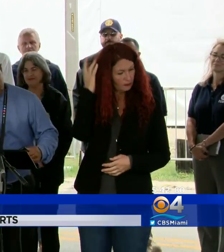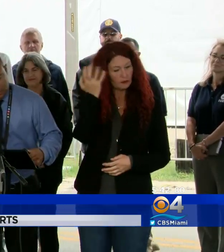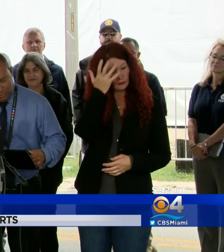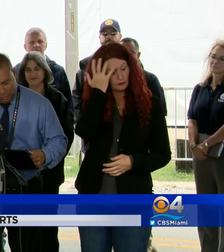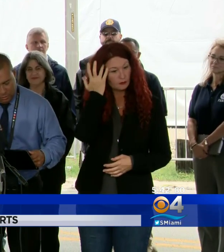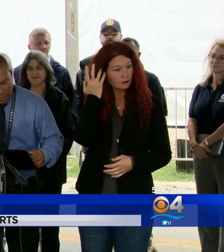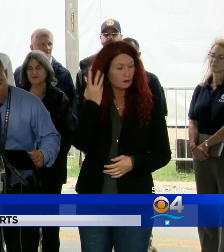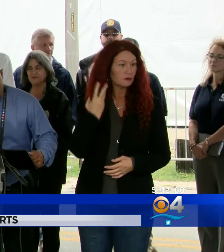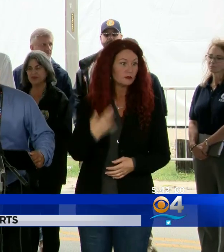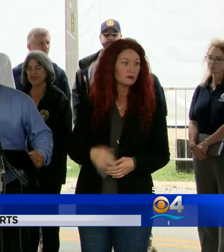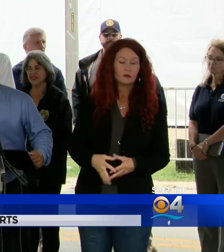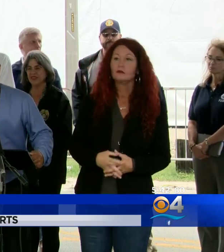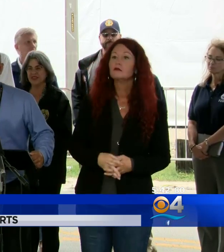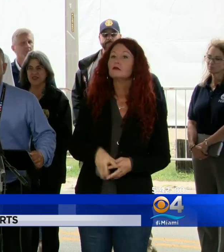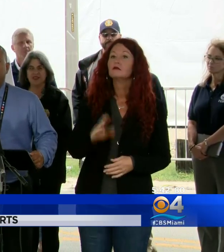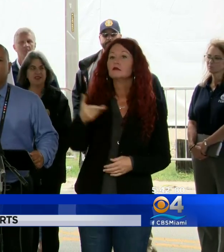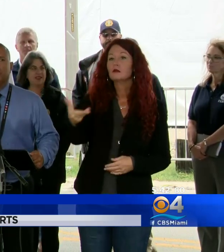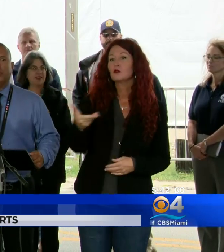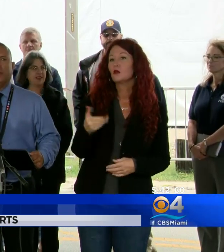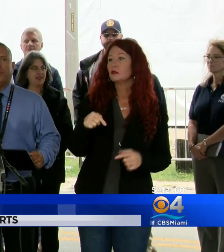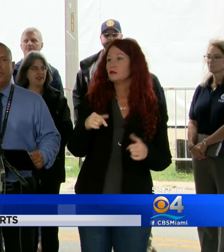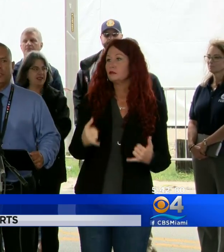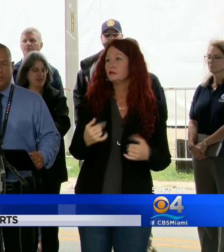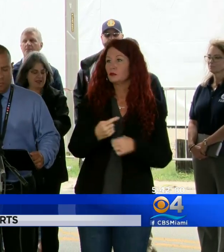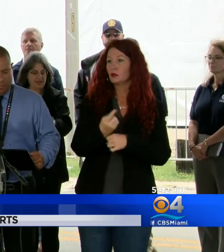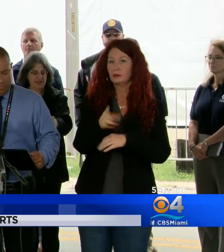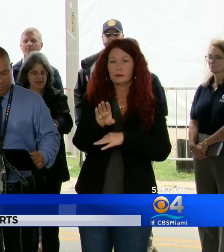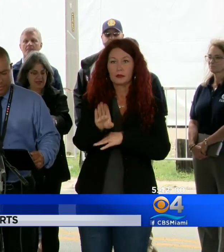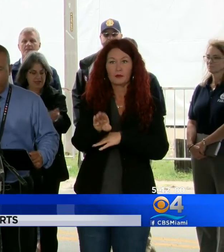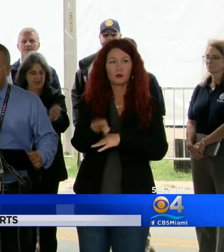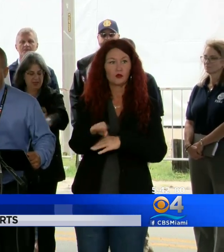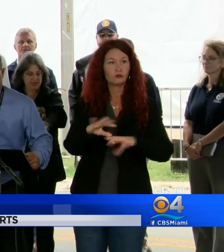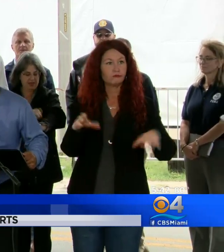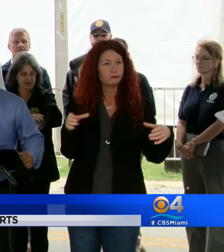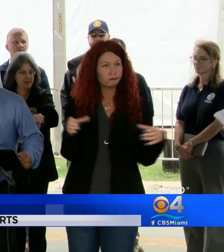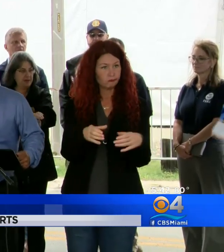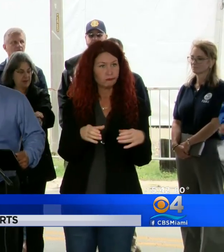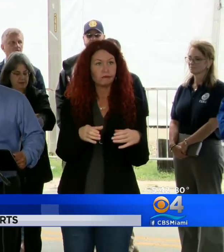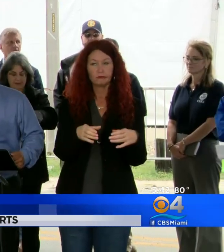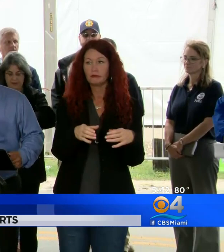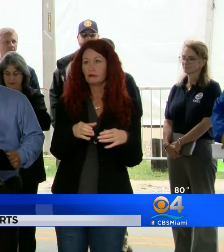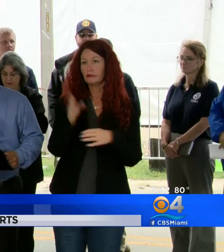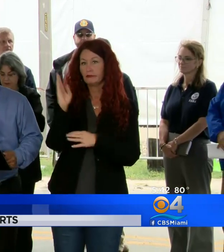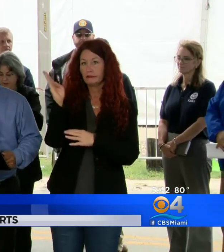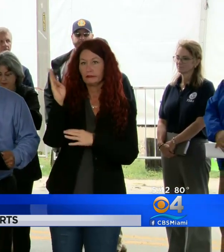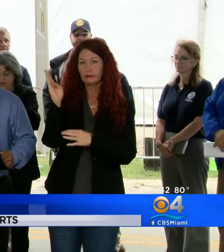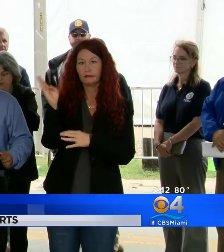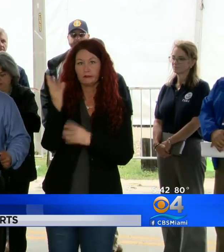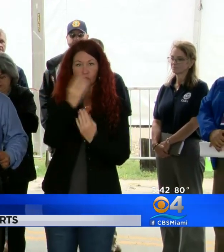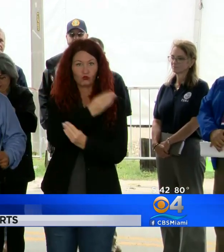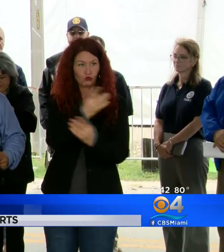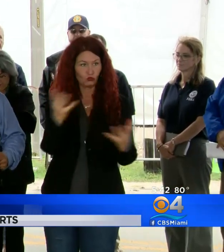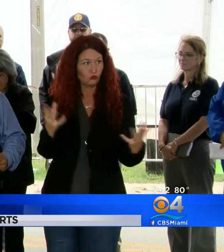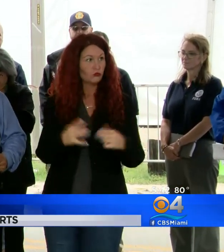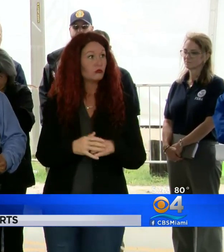OFFICIALS AND THE POLICE DIRECTOR AND THE FIRE CHIEF ARE EXPECTED TO SPEAK ANY MINUTE NOW. WE HOPE TO GET THE LATEST COUNT ON DEATHS THAT HAVE BEEN